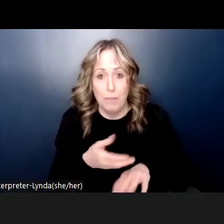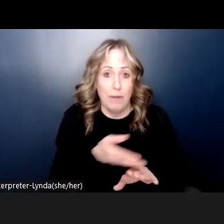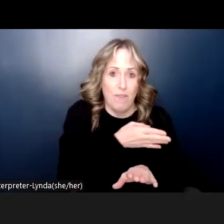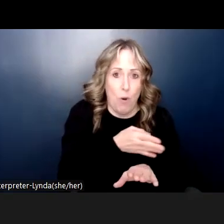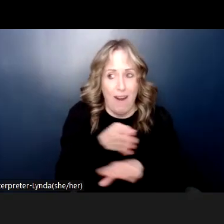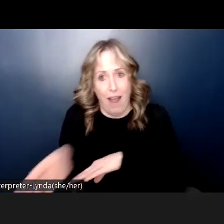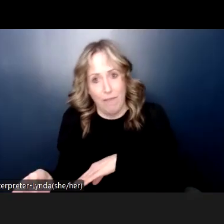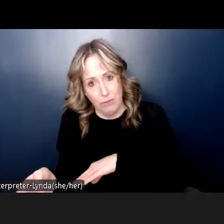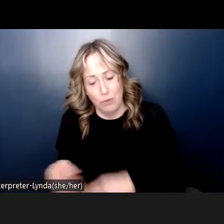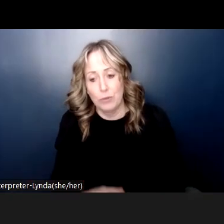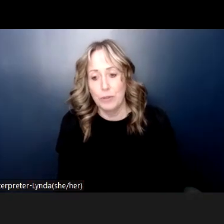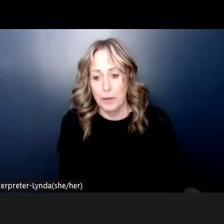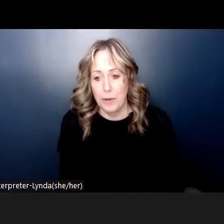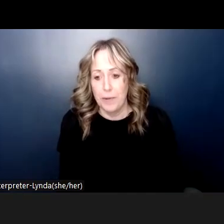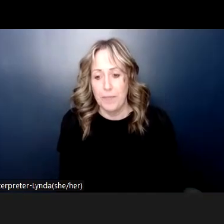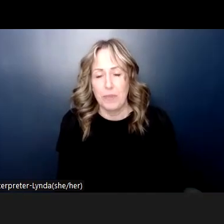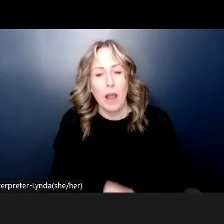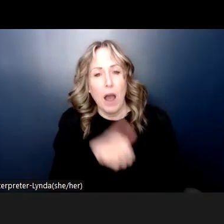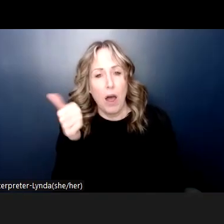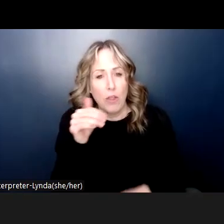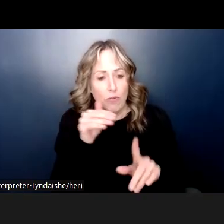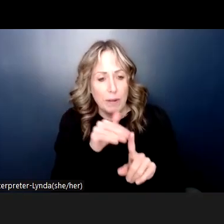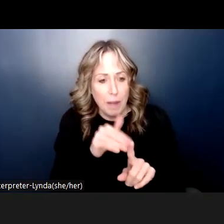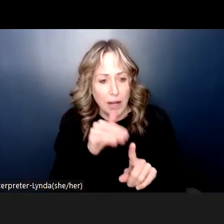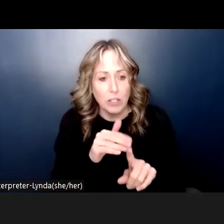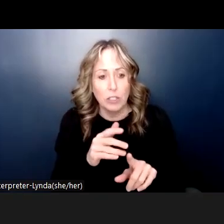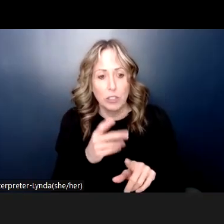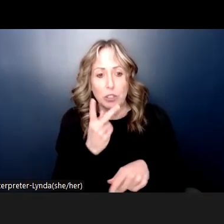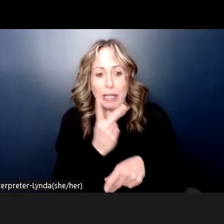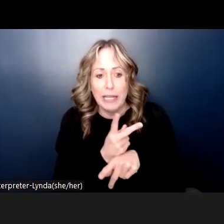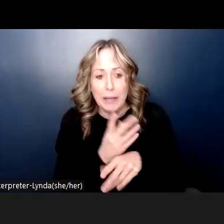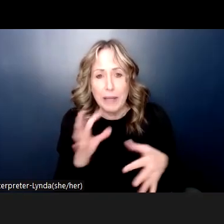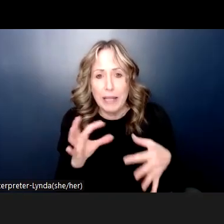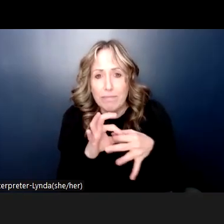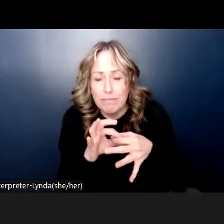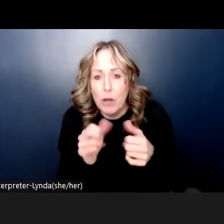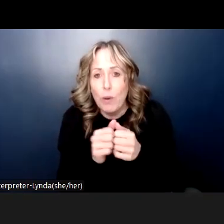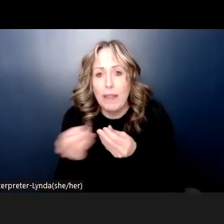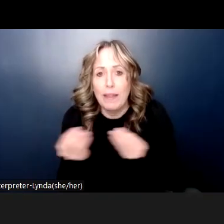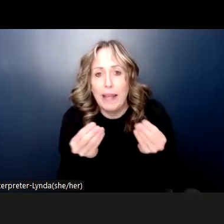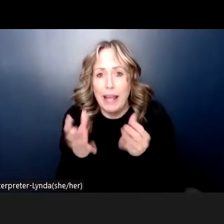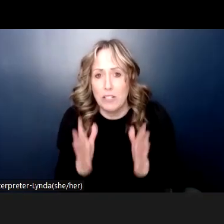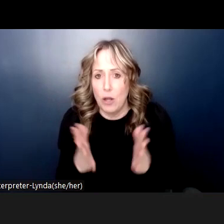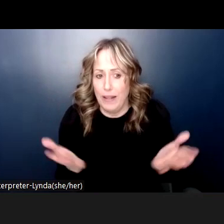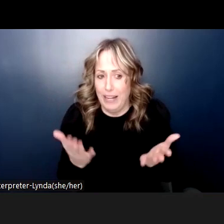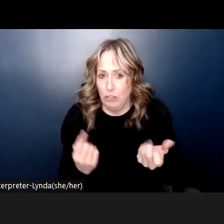The, another reminder here is to stay connected with your readiness liaison. They are here to support you through this transformation.